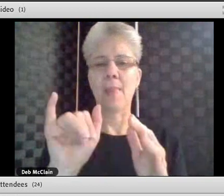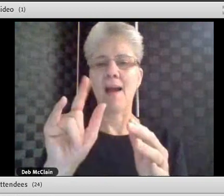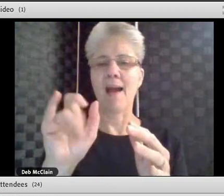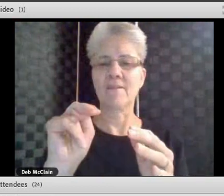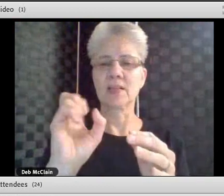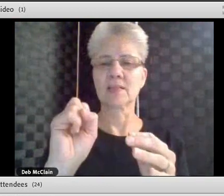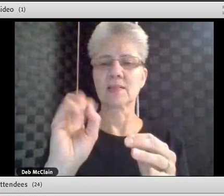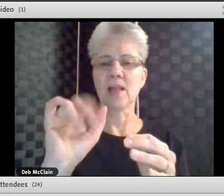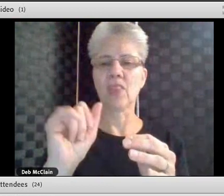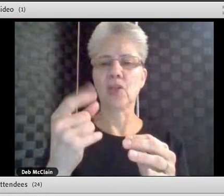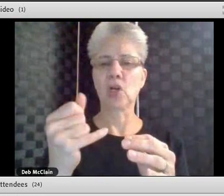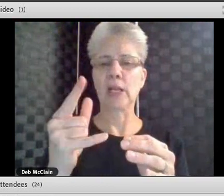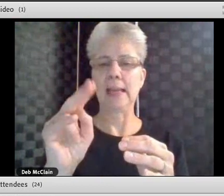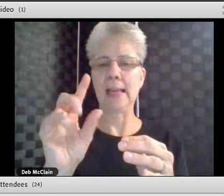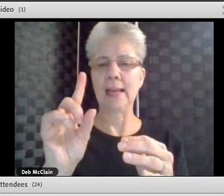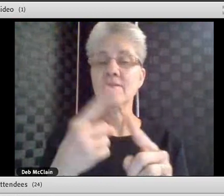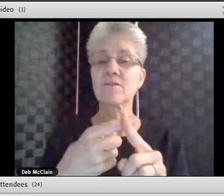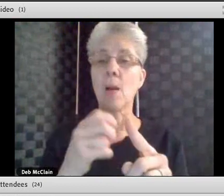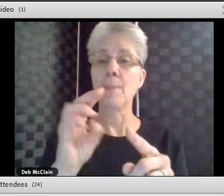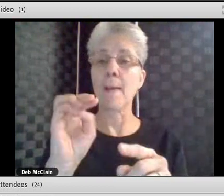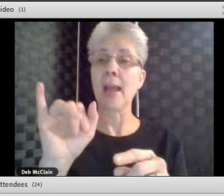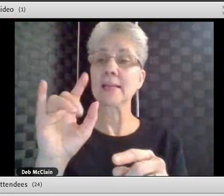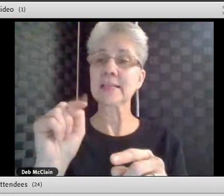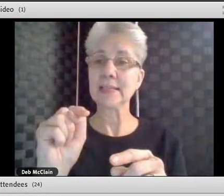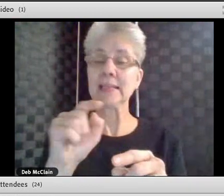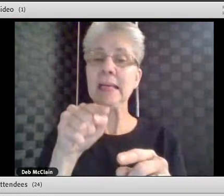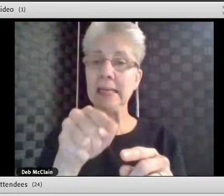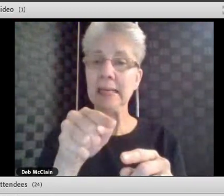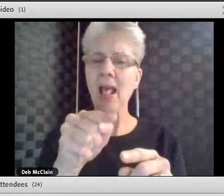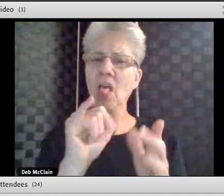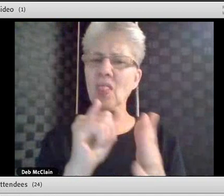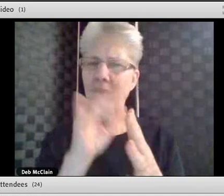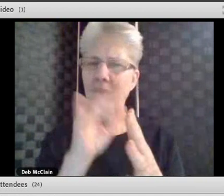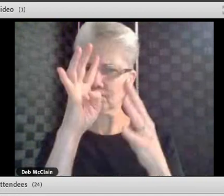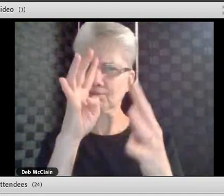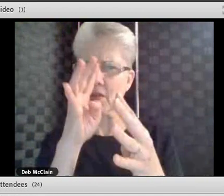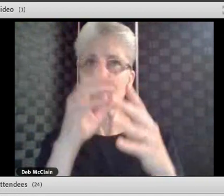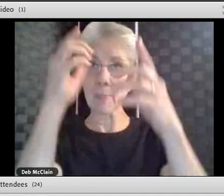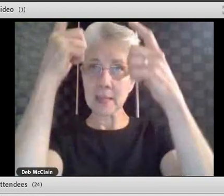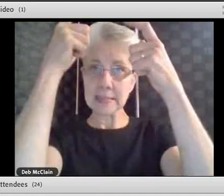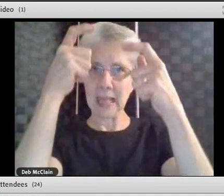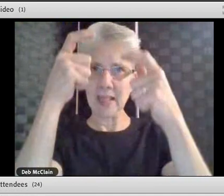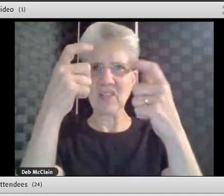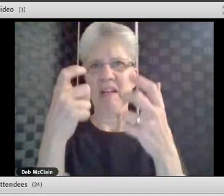and it was a device that came out of the ceiling so very heavy, not very mobile,